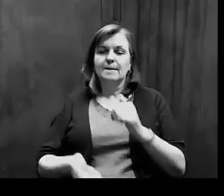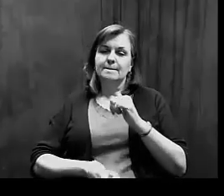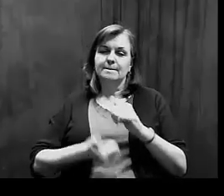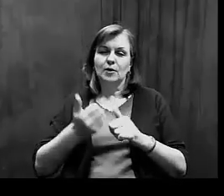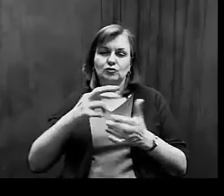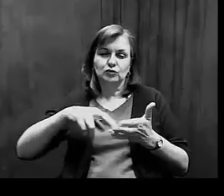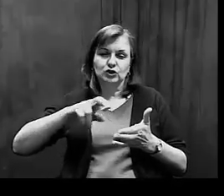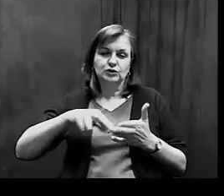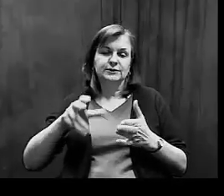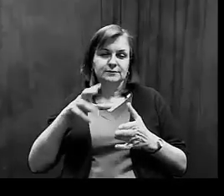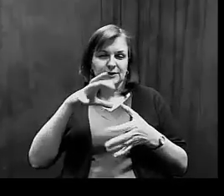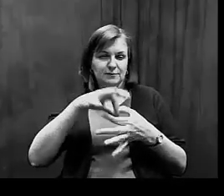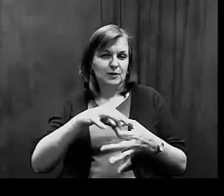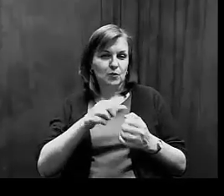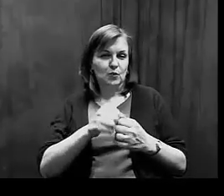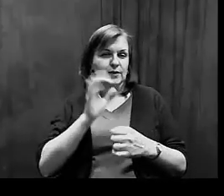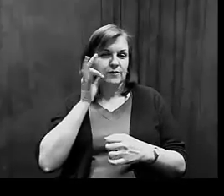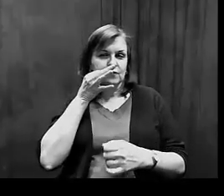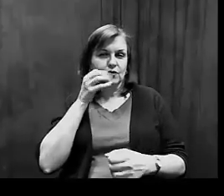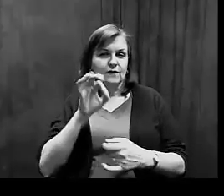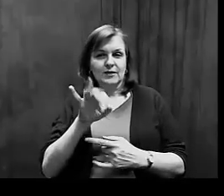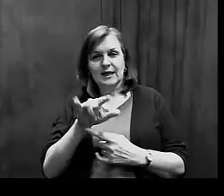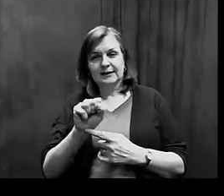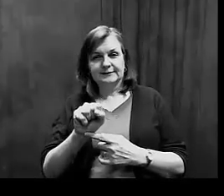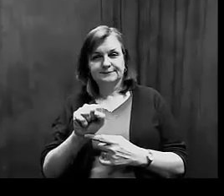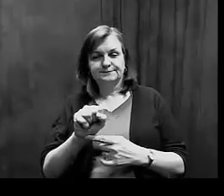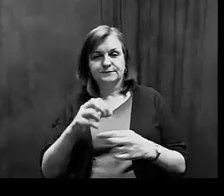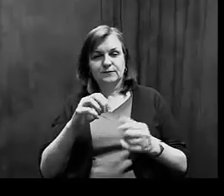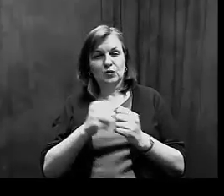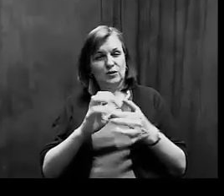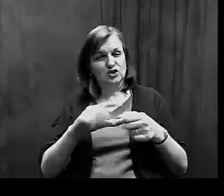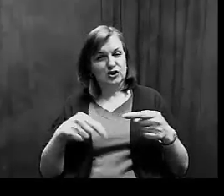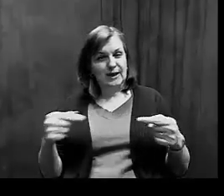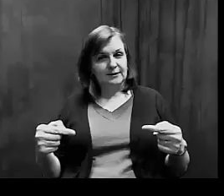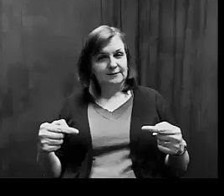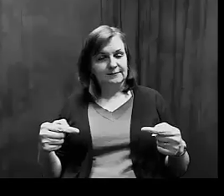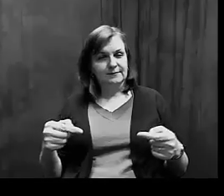as genetics almost all of the pioneering work has been done in fruit flies as far as genetics